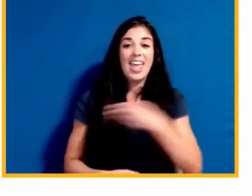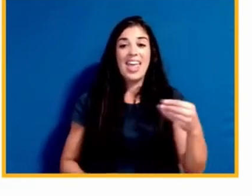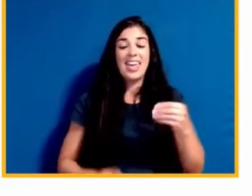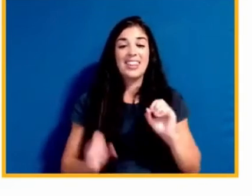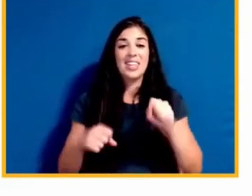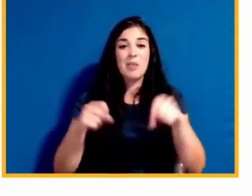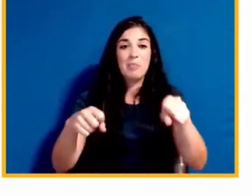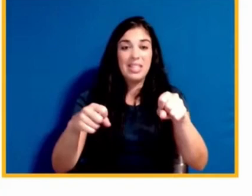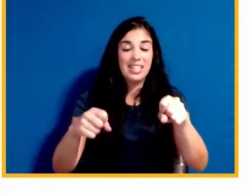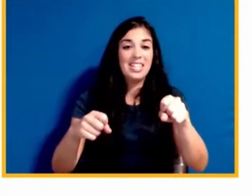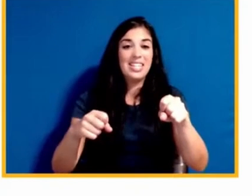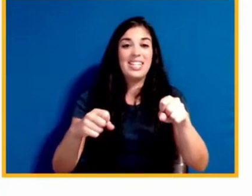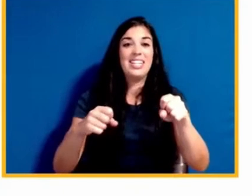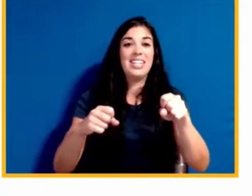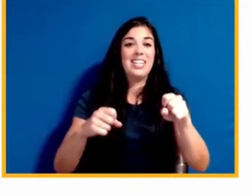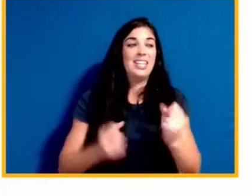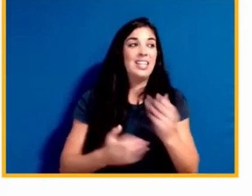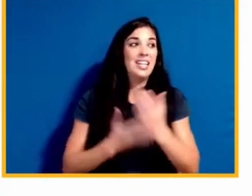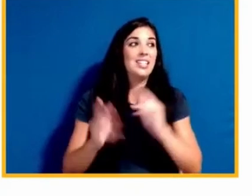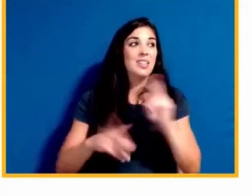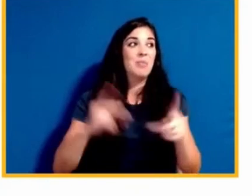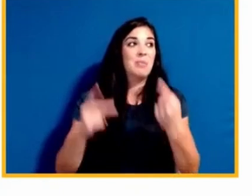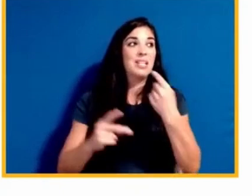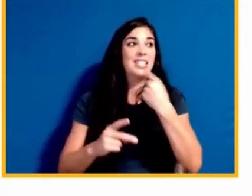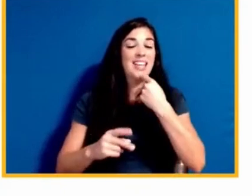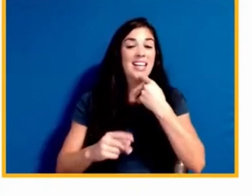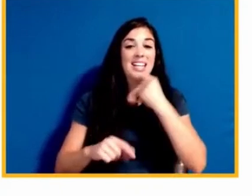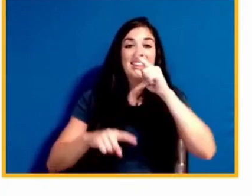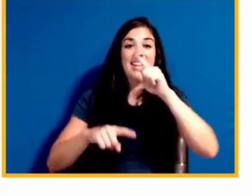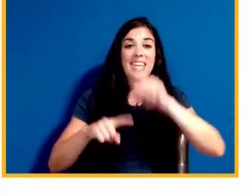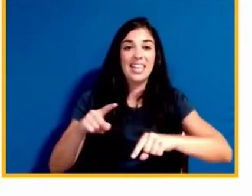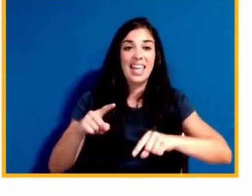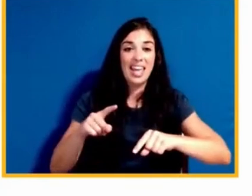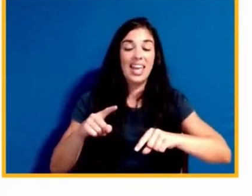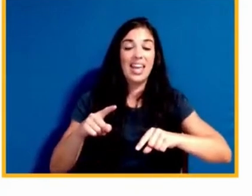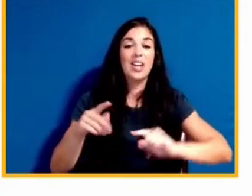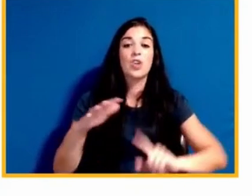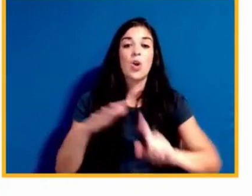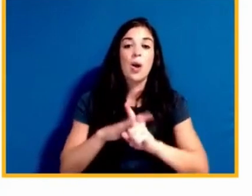because some people, like they said can't make, sometimes they can't make the actual convention, so this